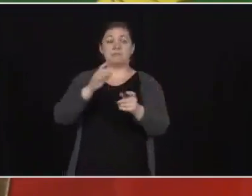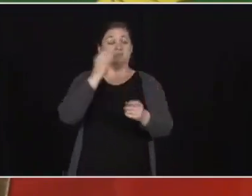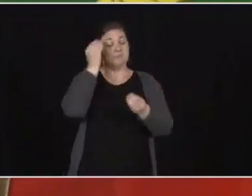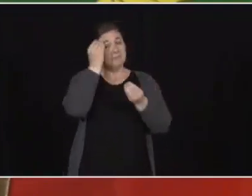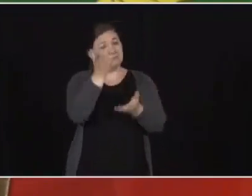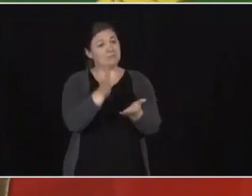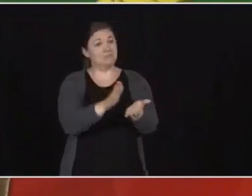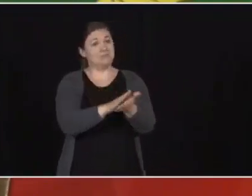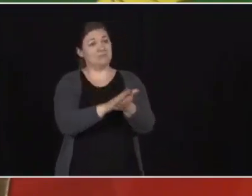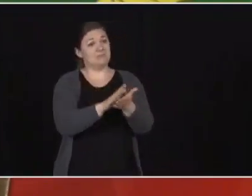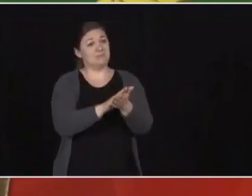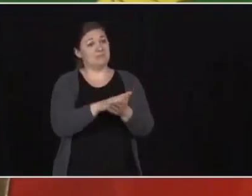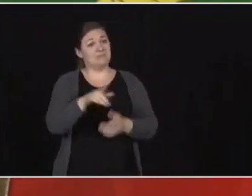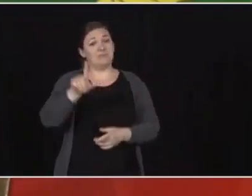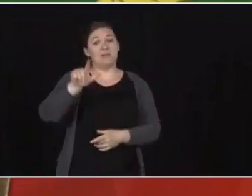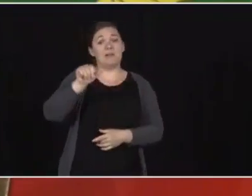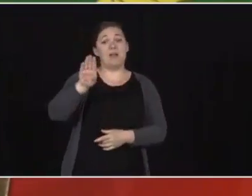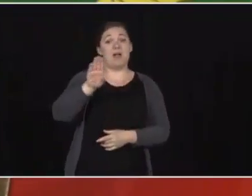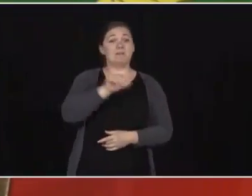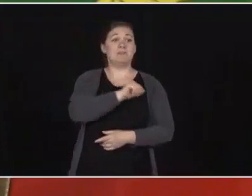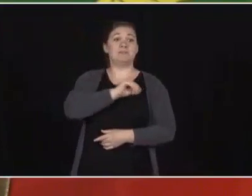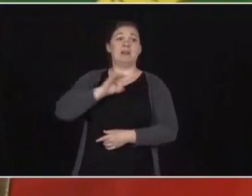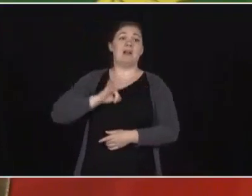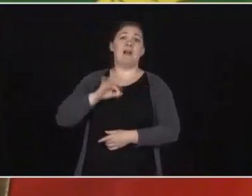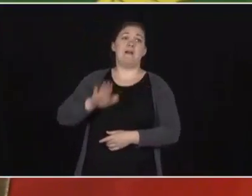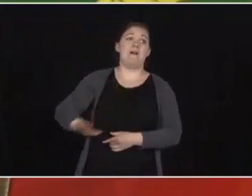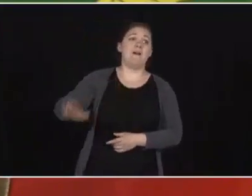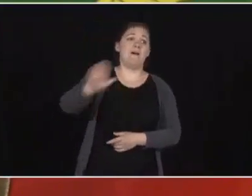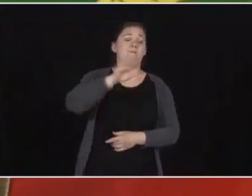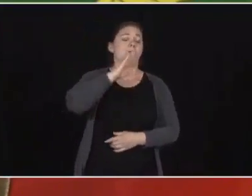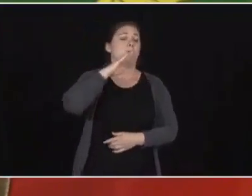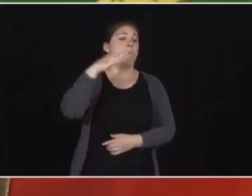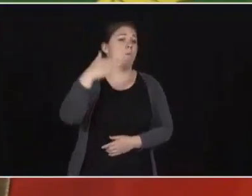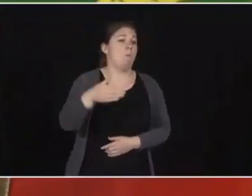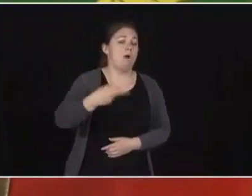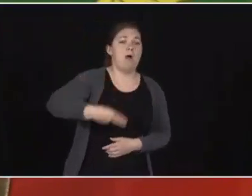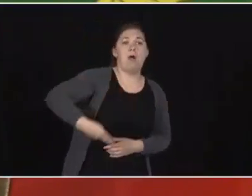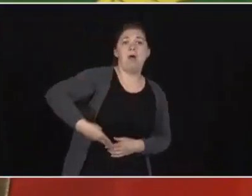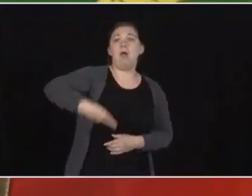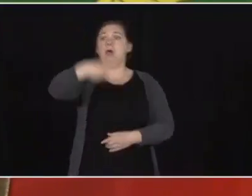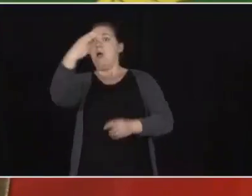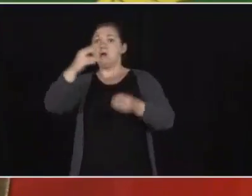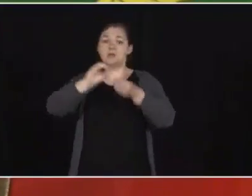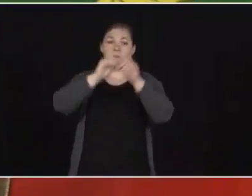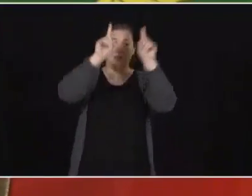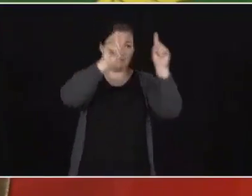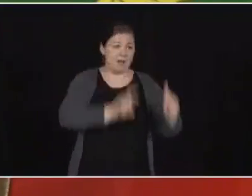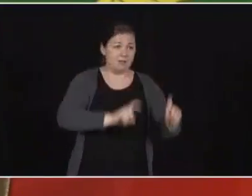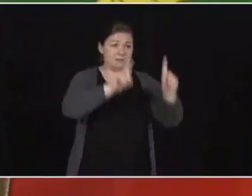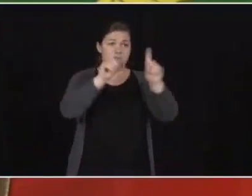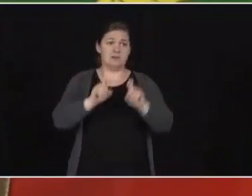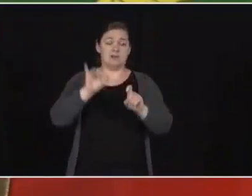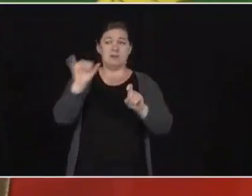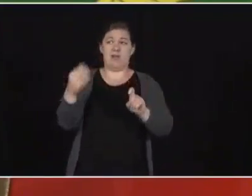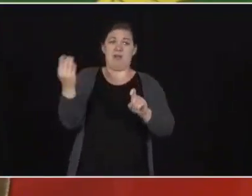to the laboratory staff who are putting in incredible efforts to deliver all of this testing. This is an unparalleled amount of testing in any jurisdiction.